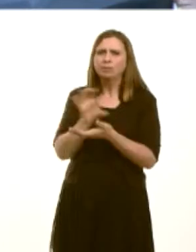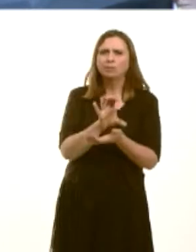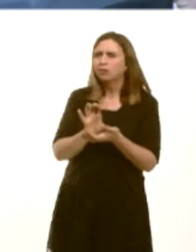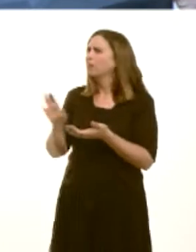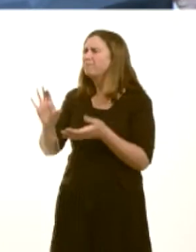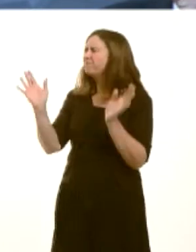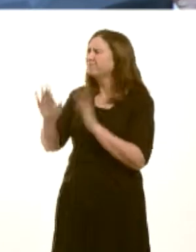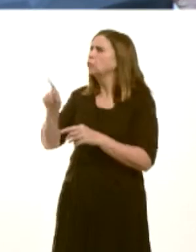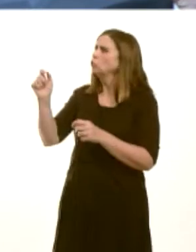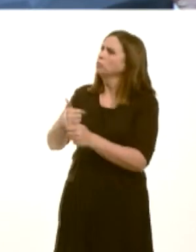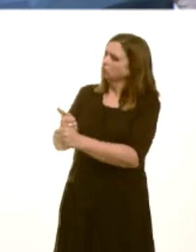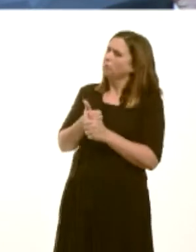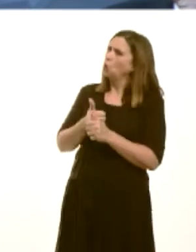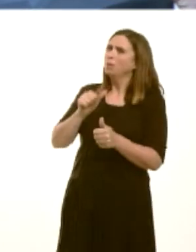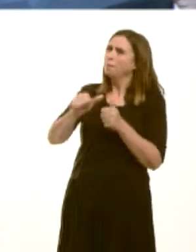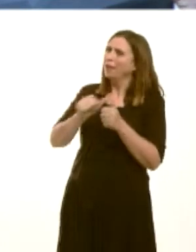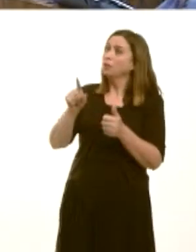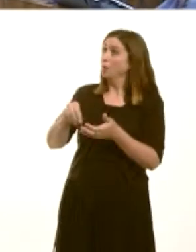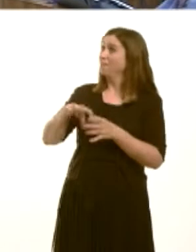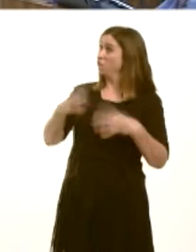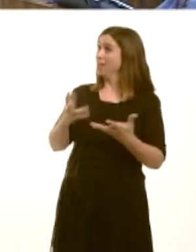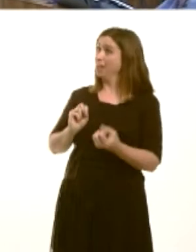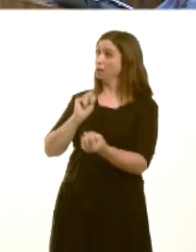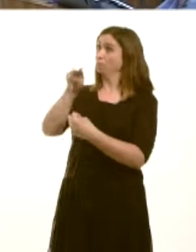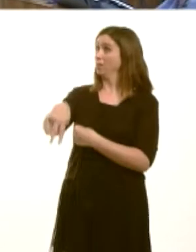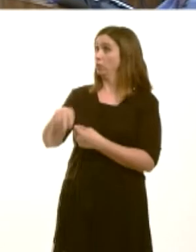to get rid of the tolls altogether? Carwyn Jones: The leader of the Liberal Democrats